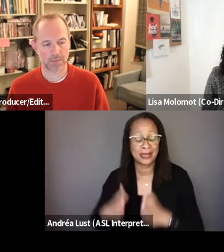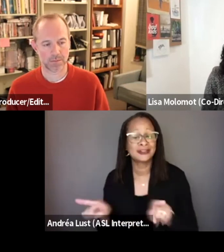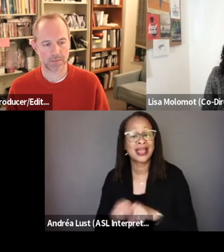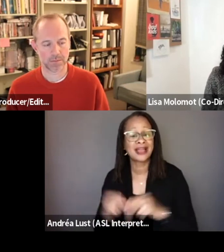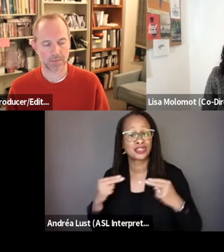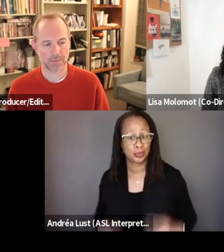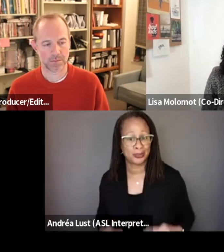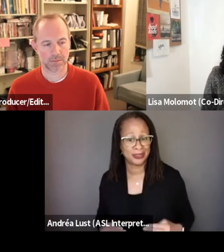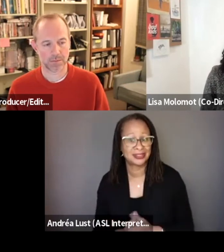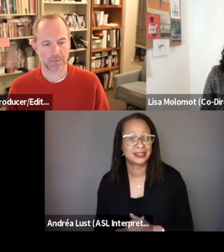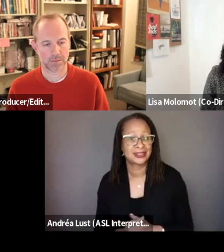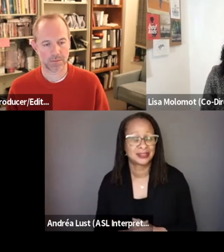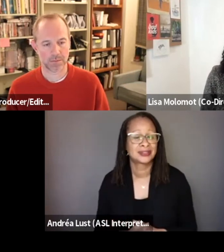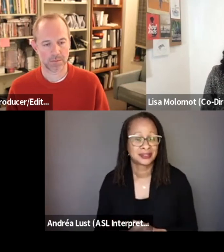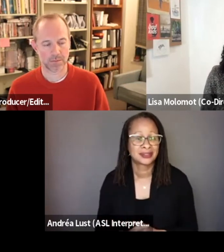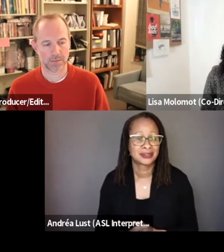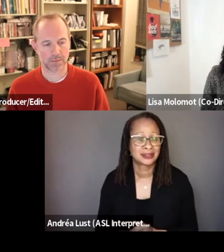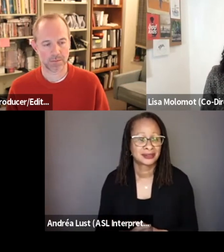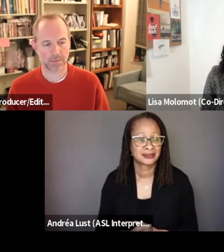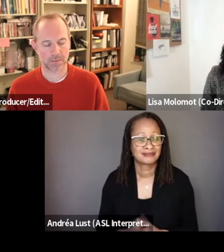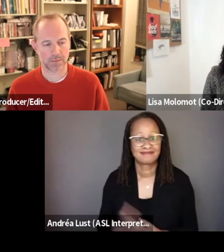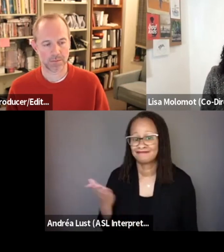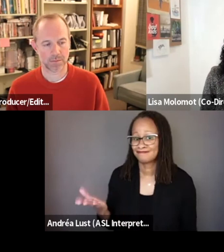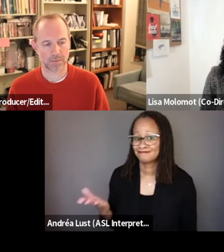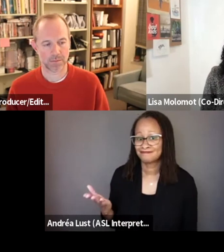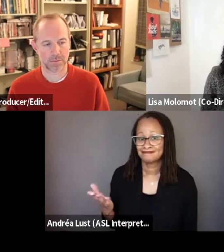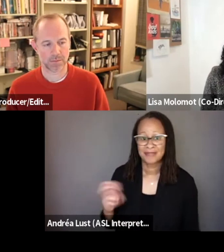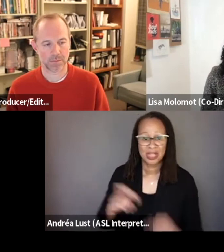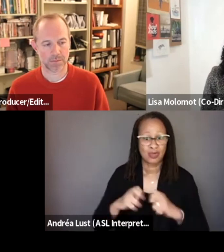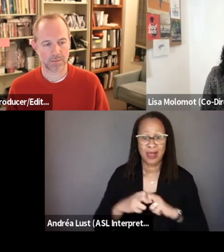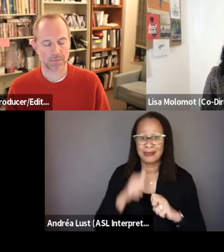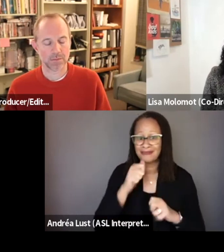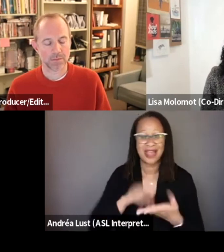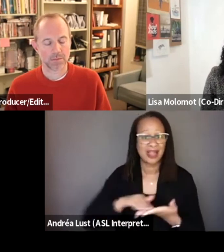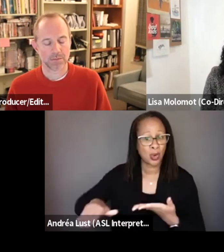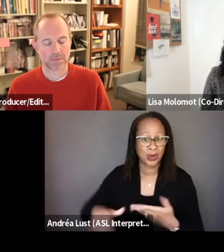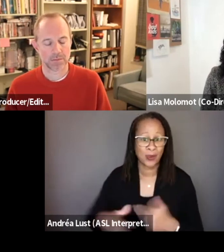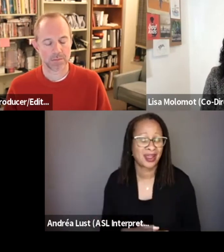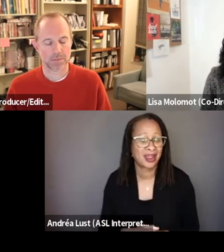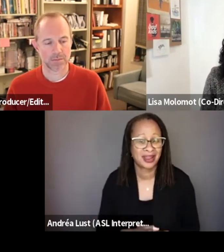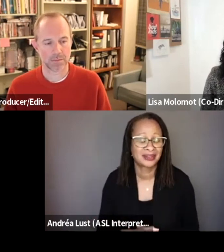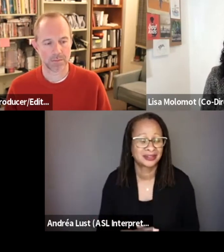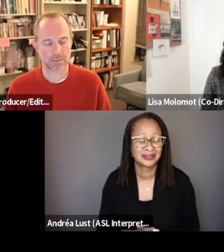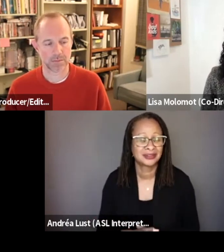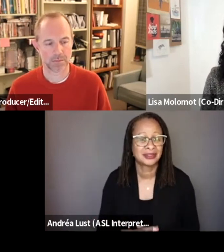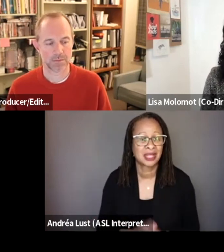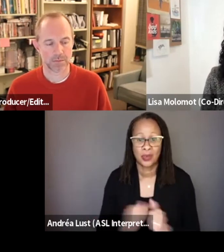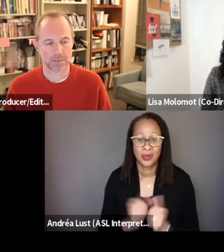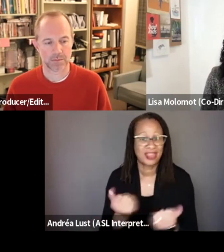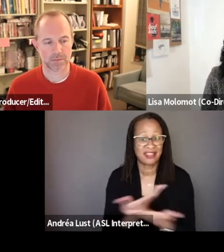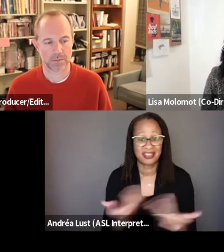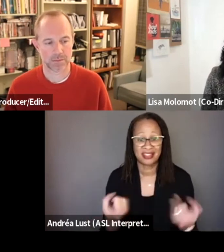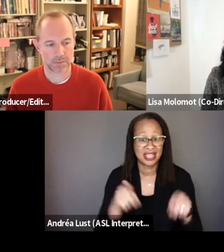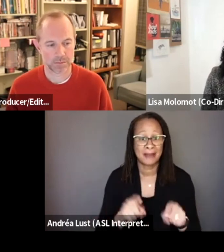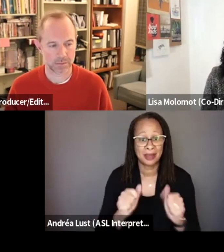and this problem isn't going away. With all that's going on in the Northern Triangle